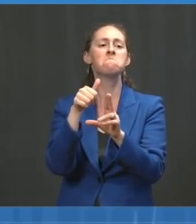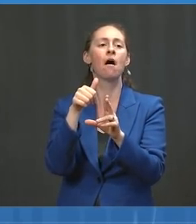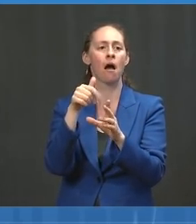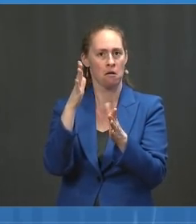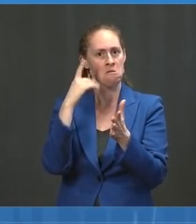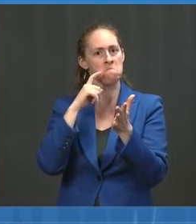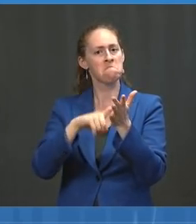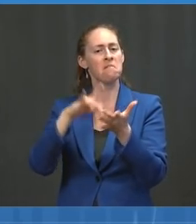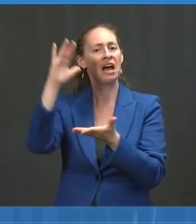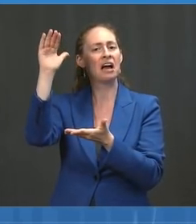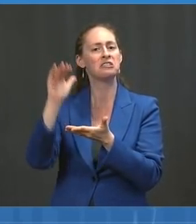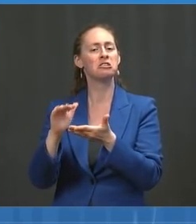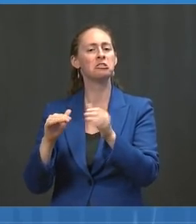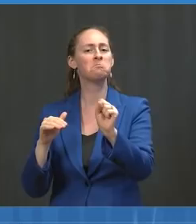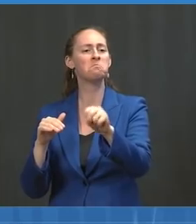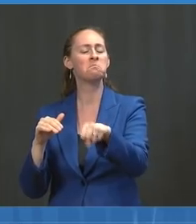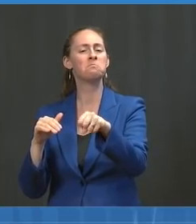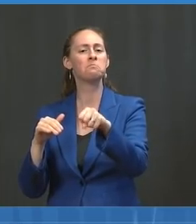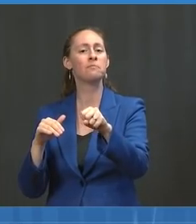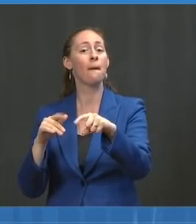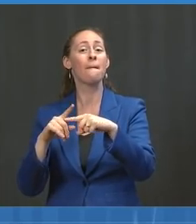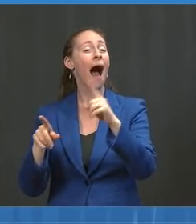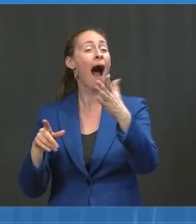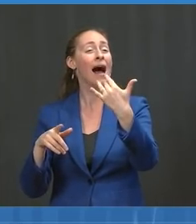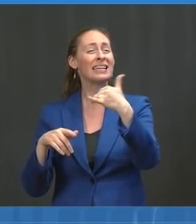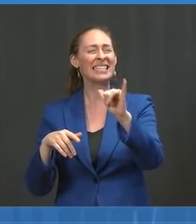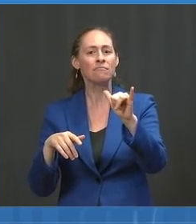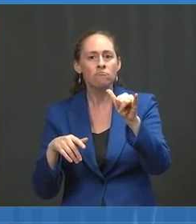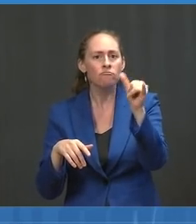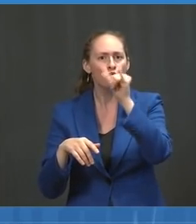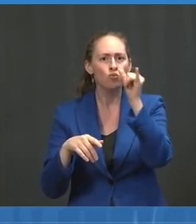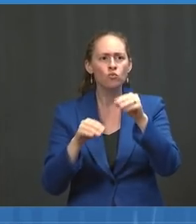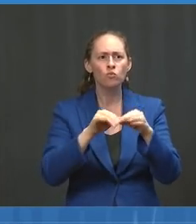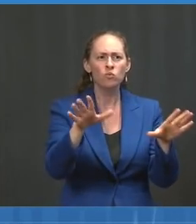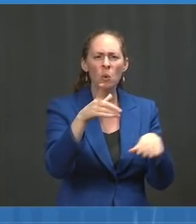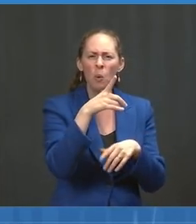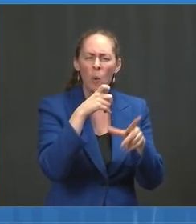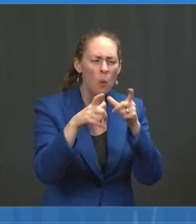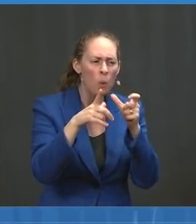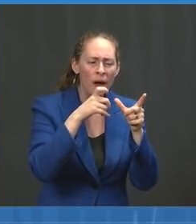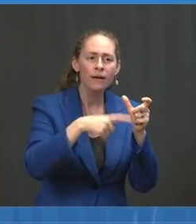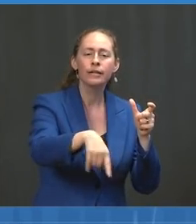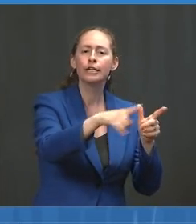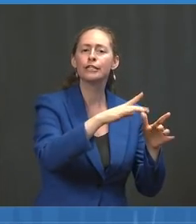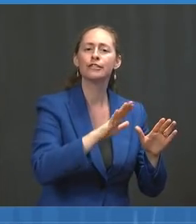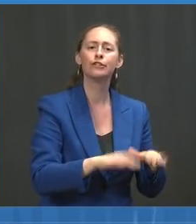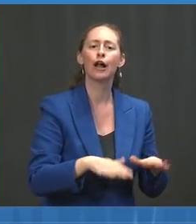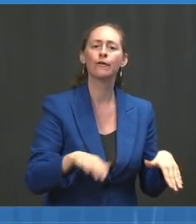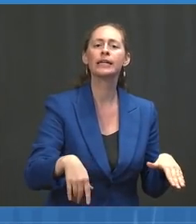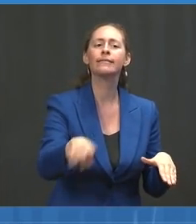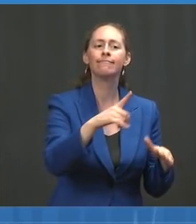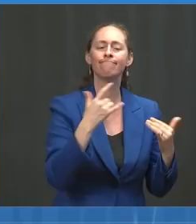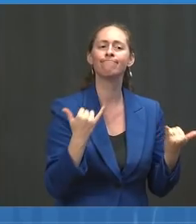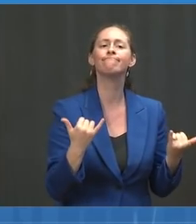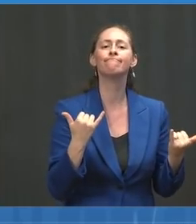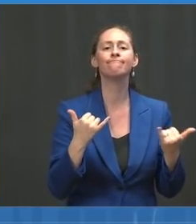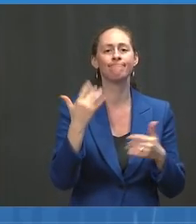where children are transmitting to other children, so -- and certainly with the Delta variant, that we know that that transmissibility